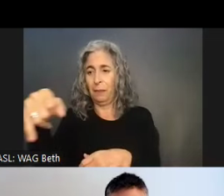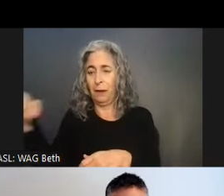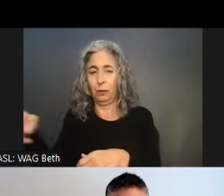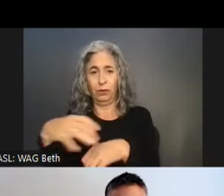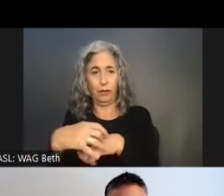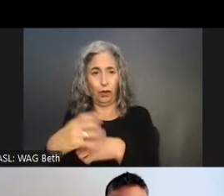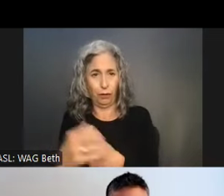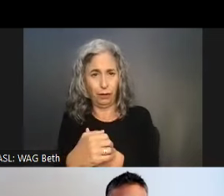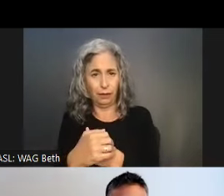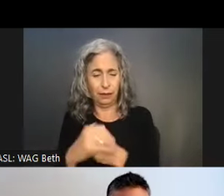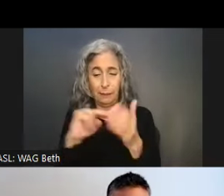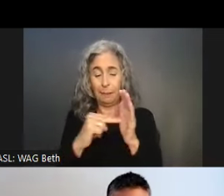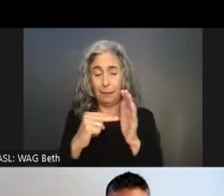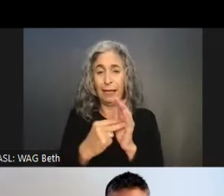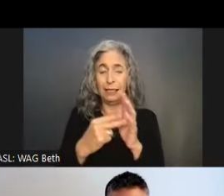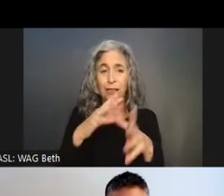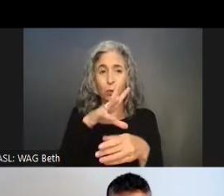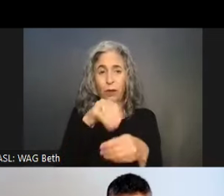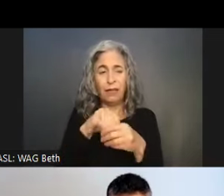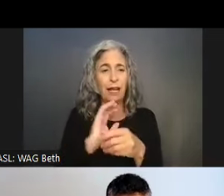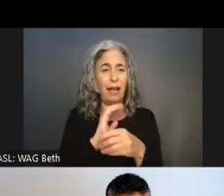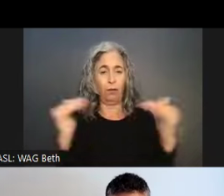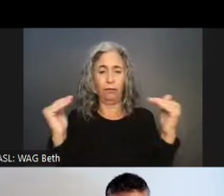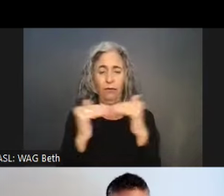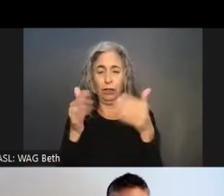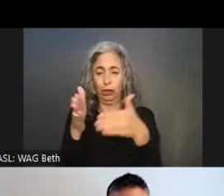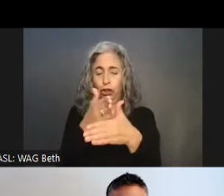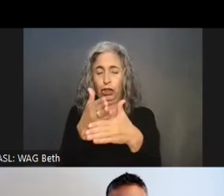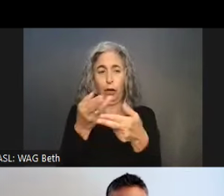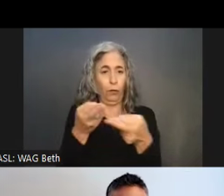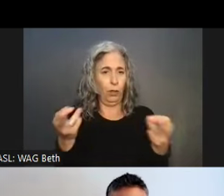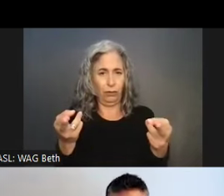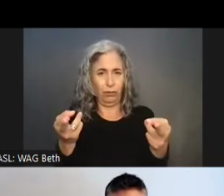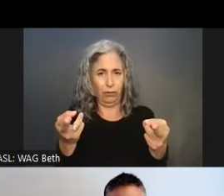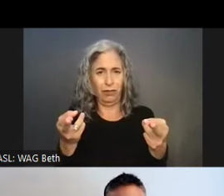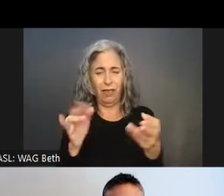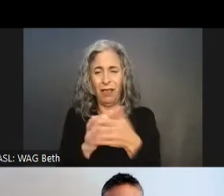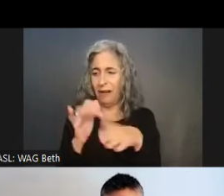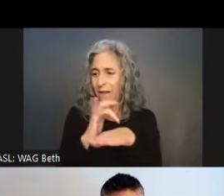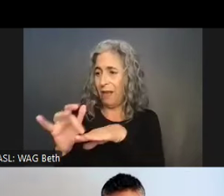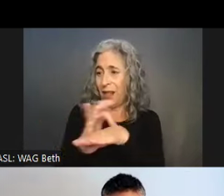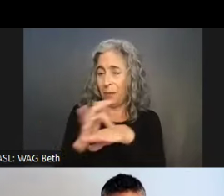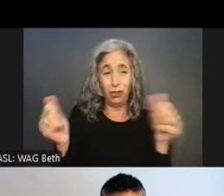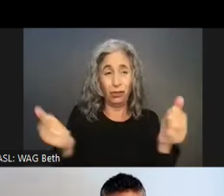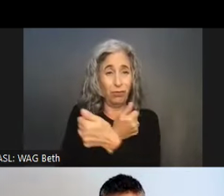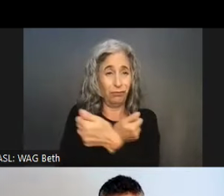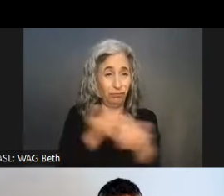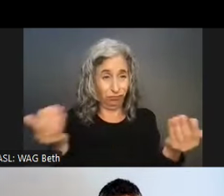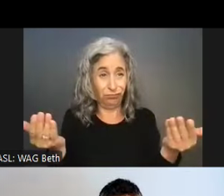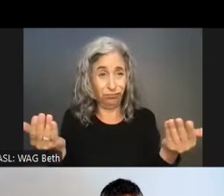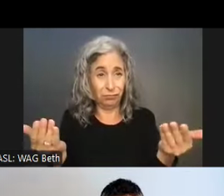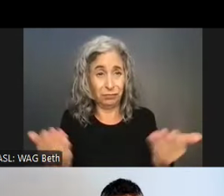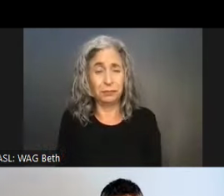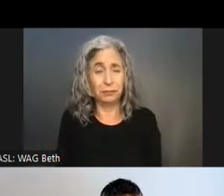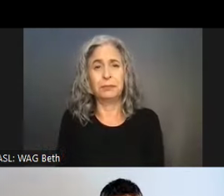means to live within our fair share of the resources that are available to all of us.